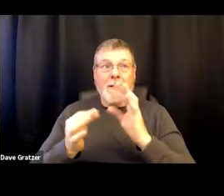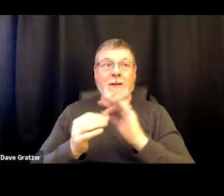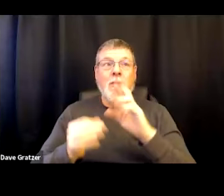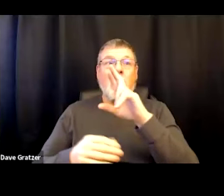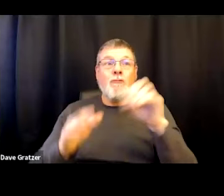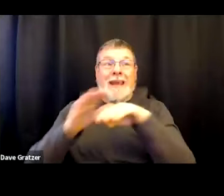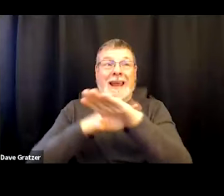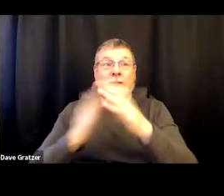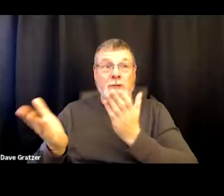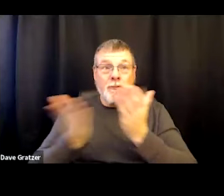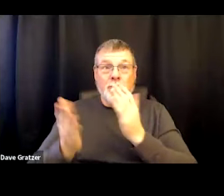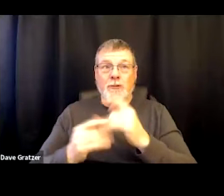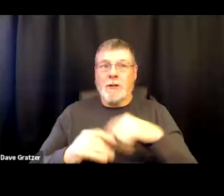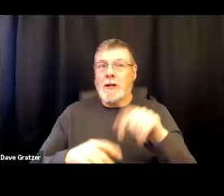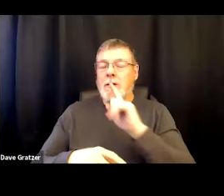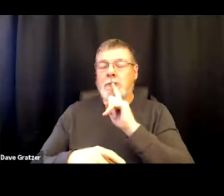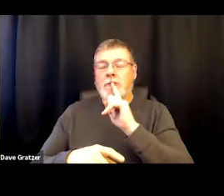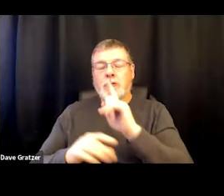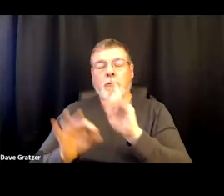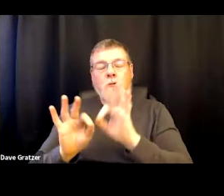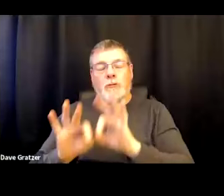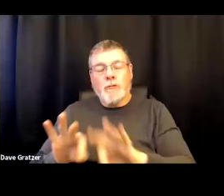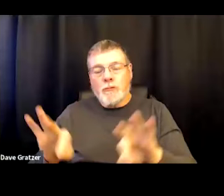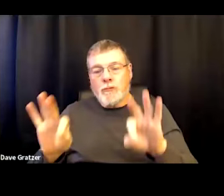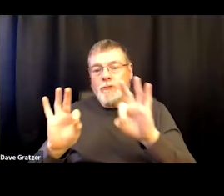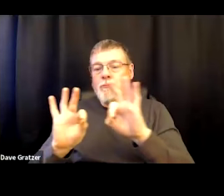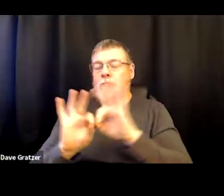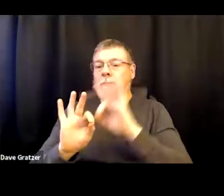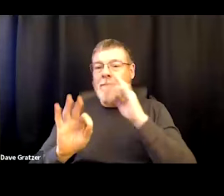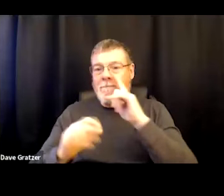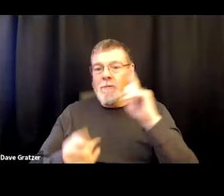that they are so critical in reducing public safety risk